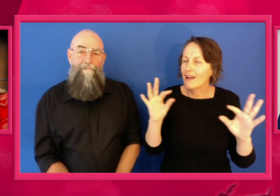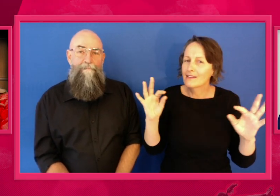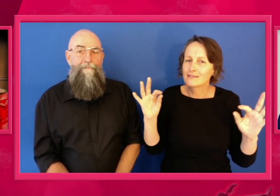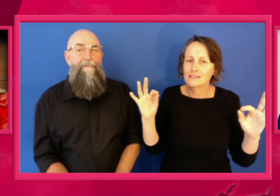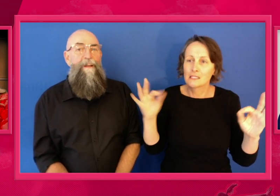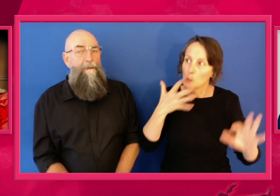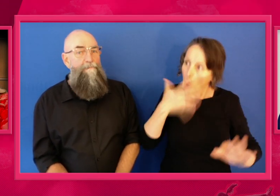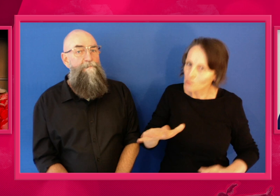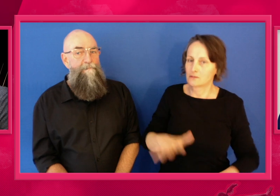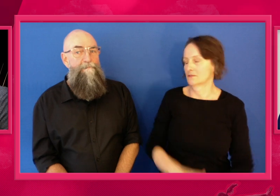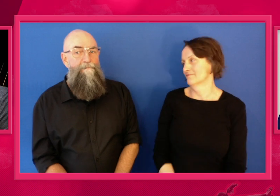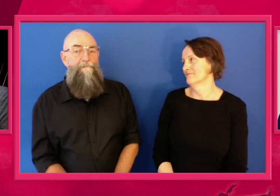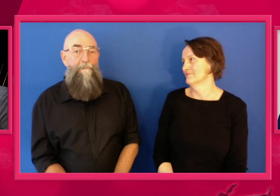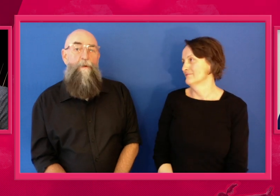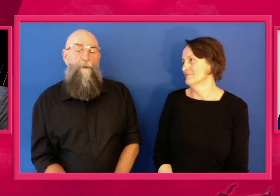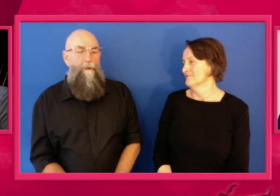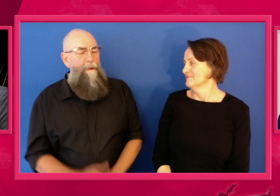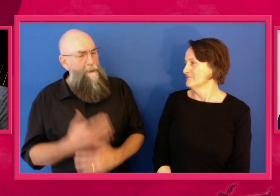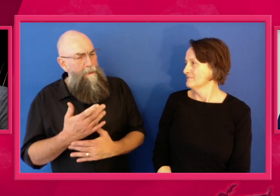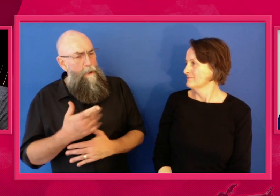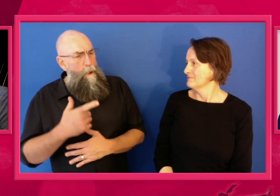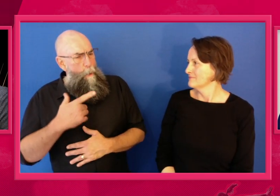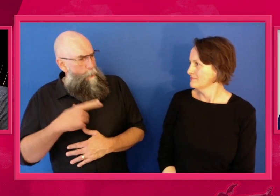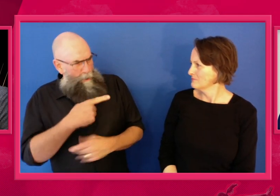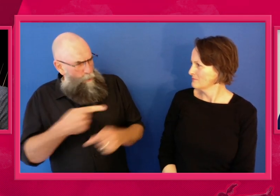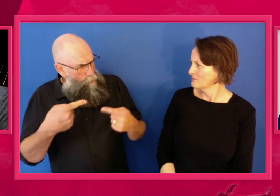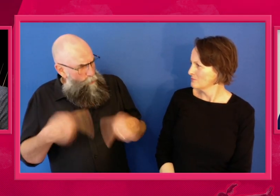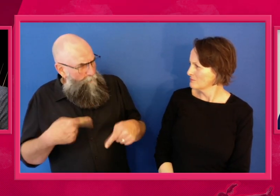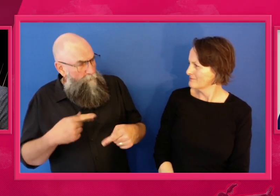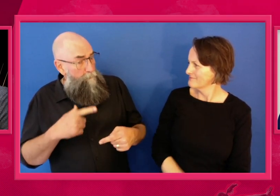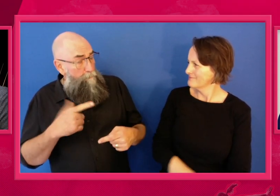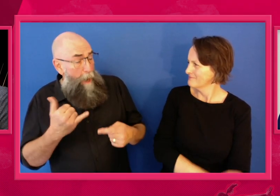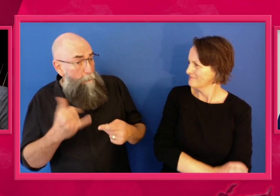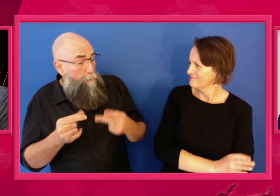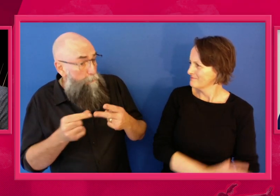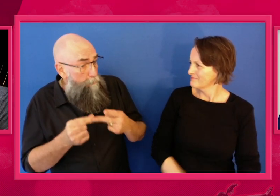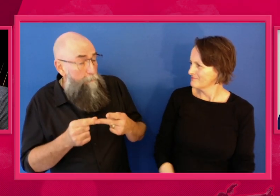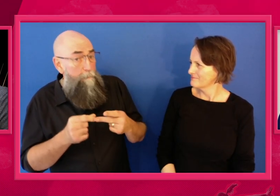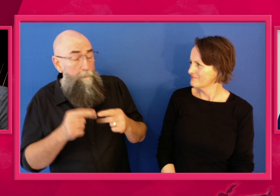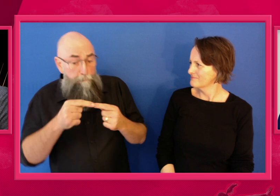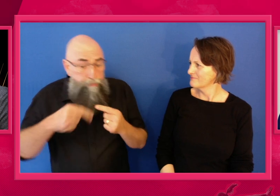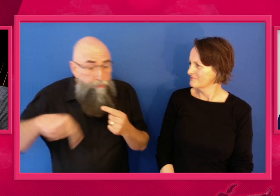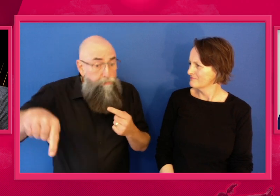Kurt Fearnley: Why do you think you were so nervous? Was it the distance between the last